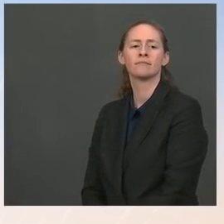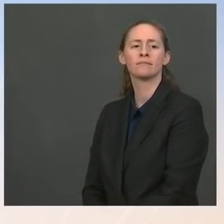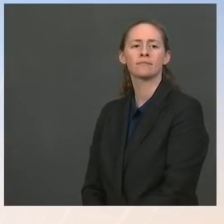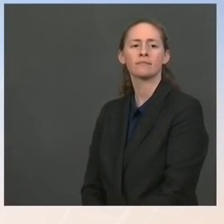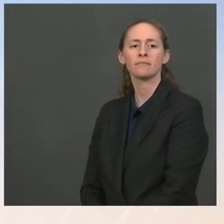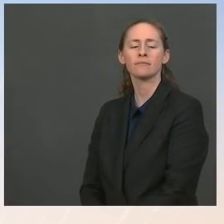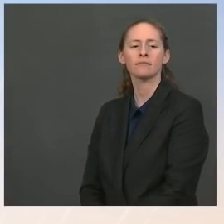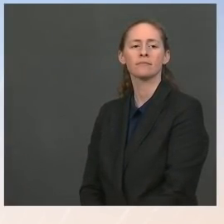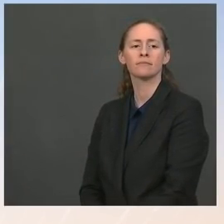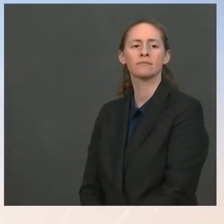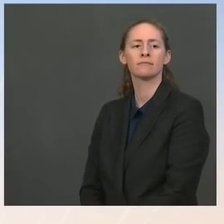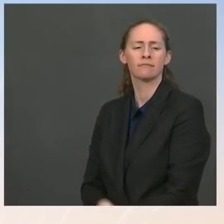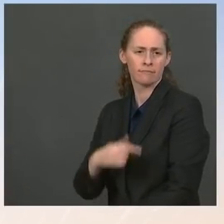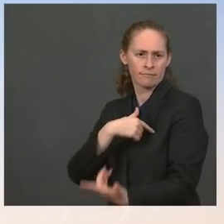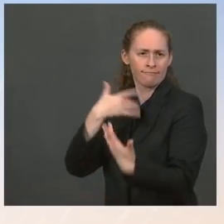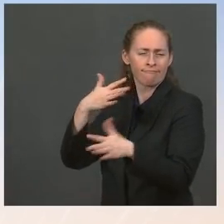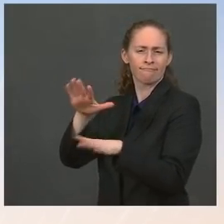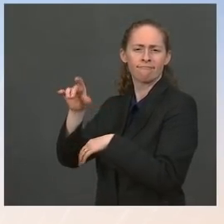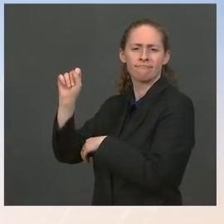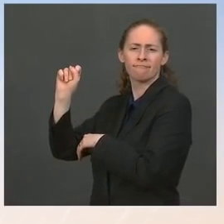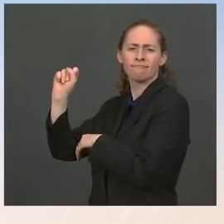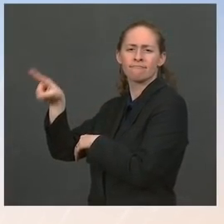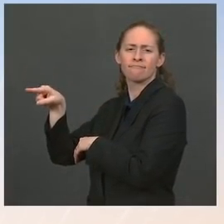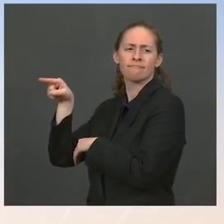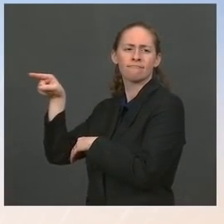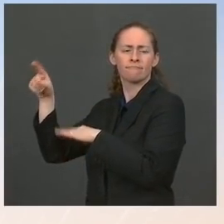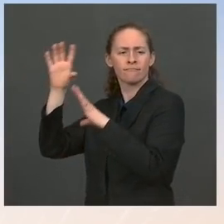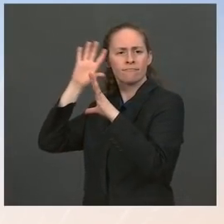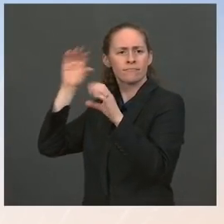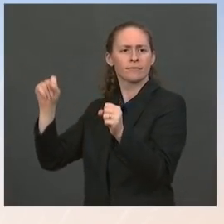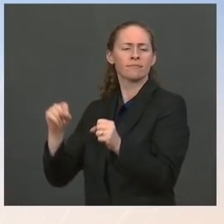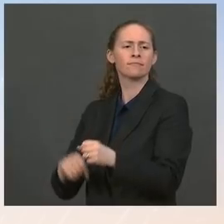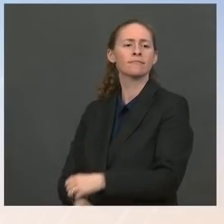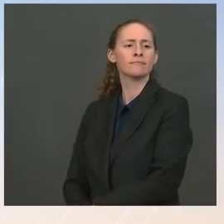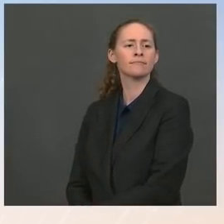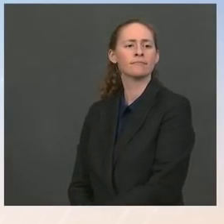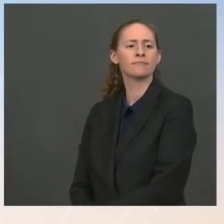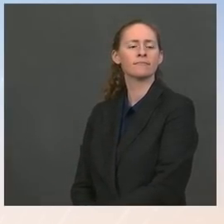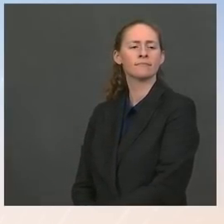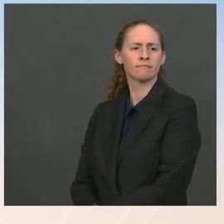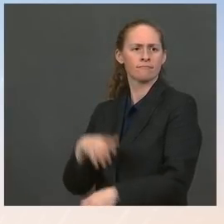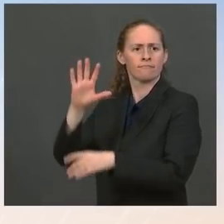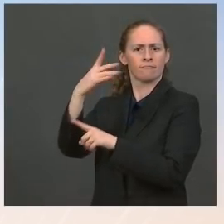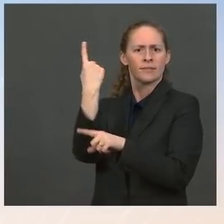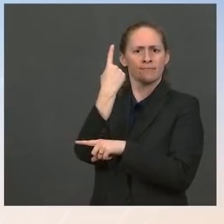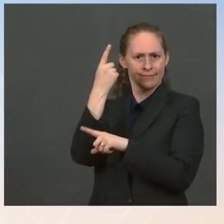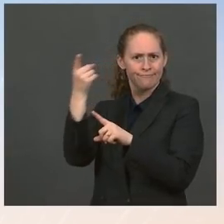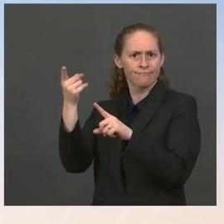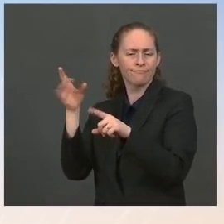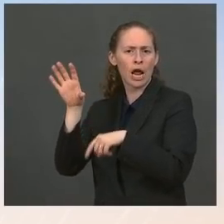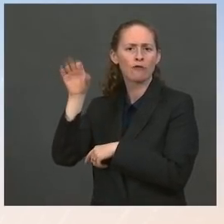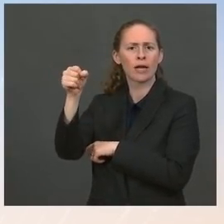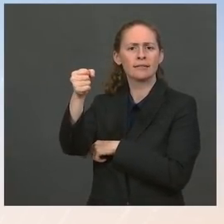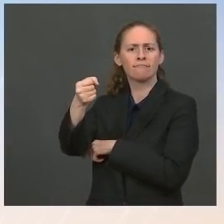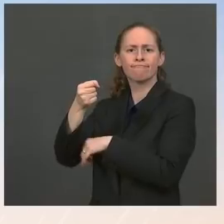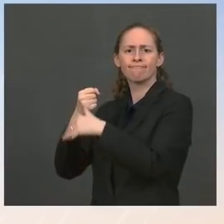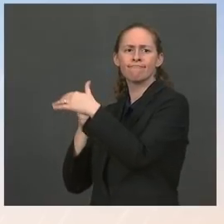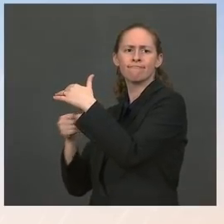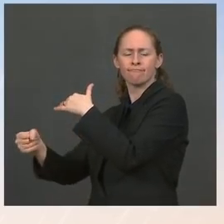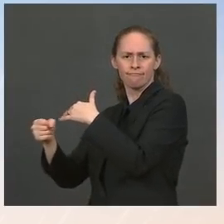that MLK III was arrested last week? Is he aware that Joe Madison, former board member of the NAACP,